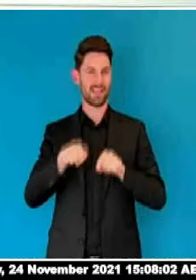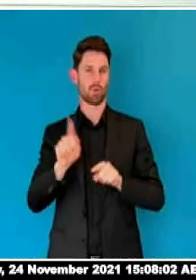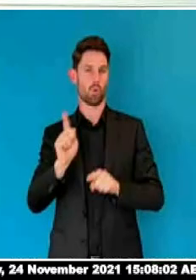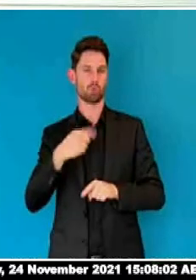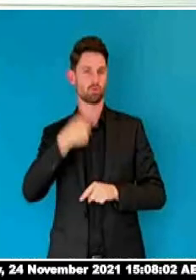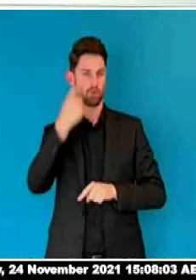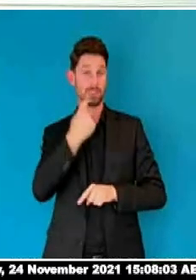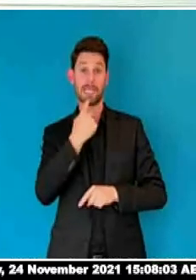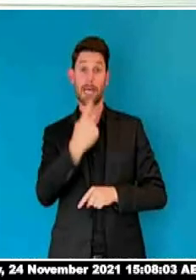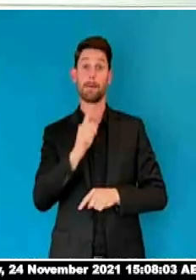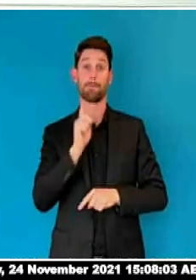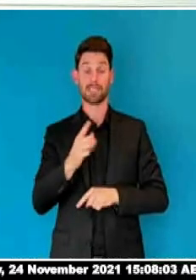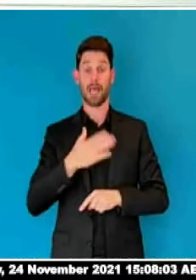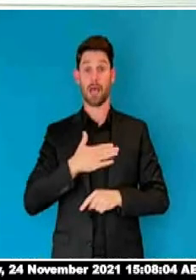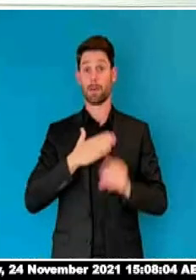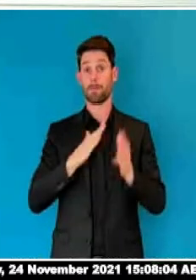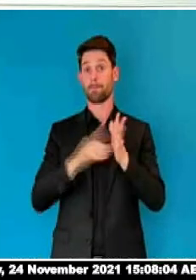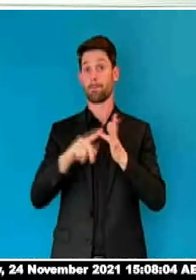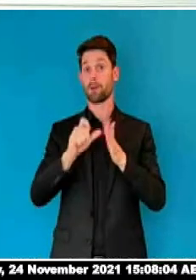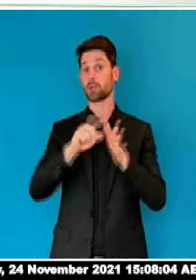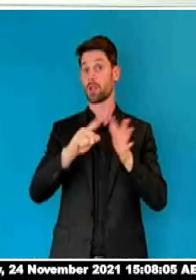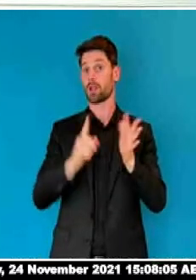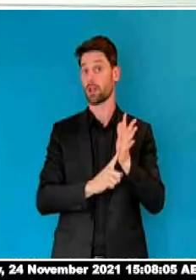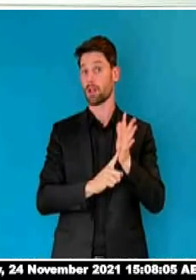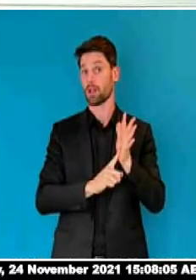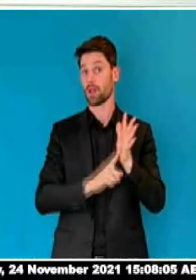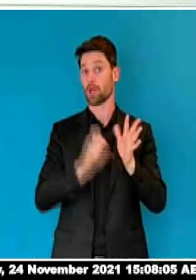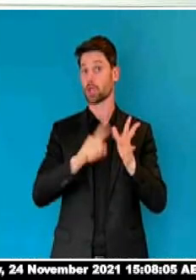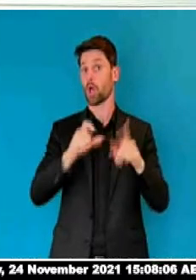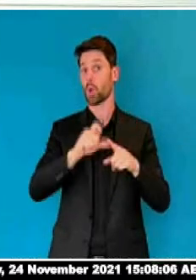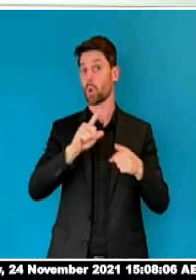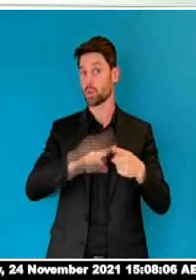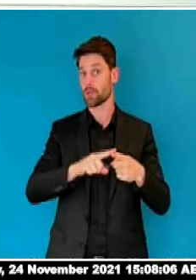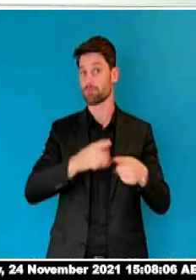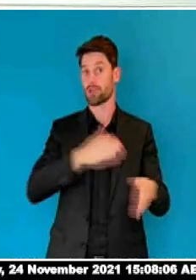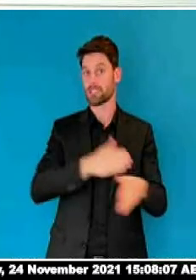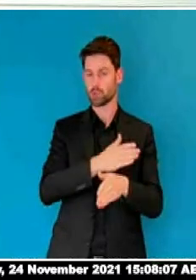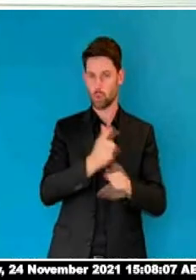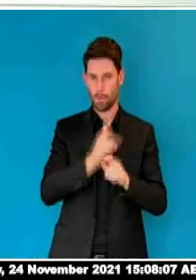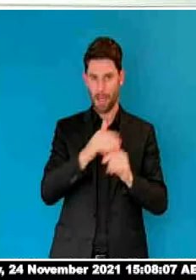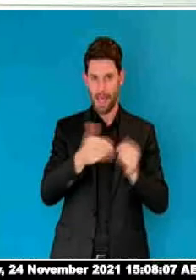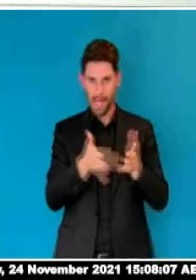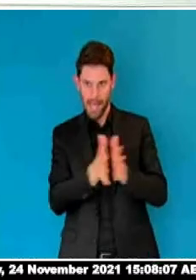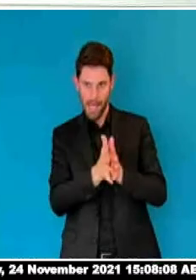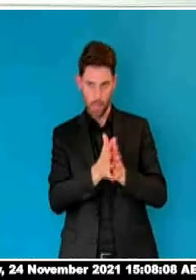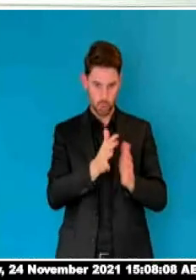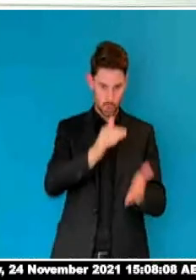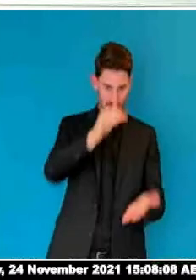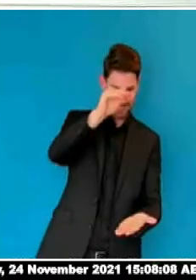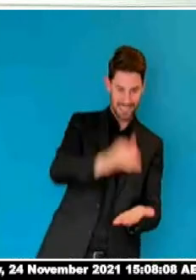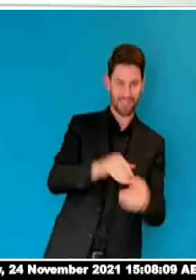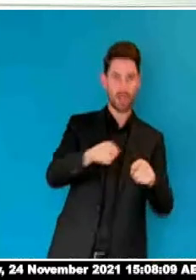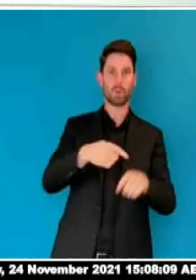But the model code of practice is not --- it goes to control measures dealing with mental health conditions, and we didn't need to do research on this particular point.